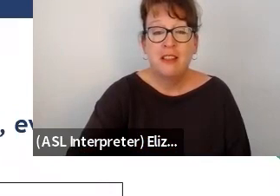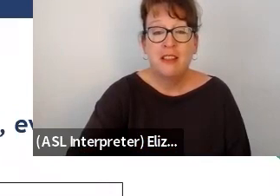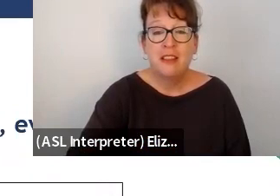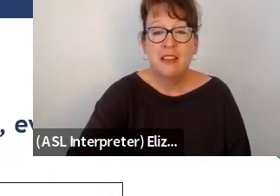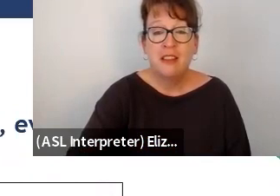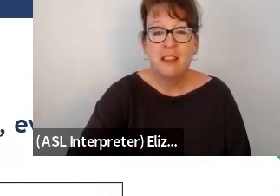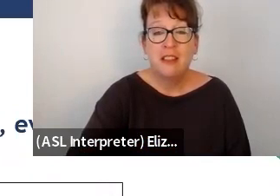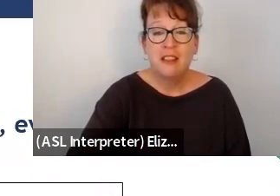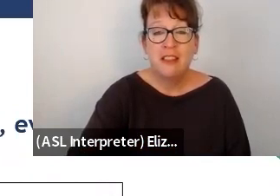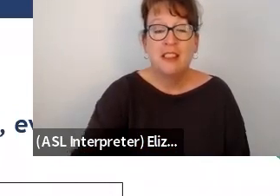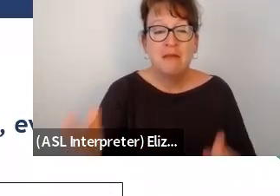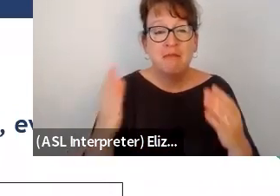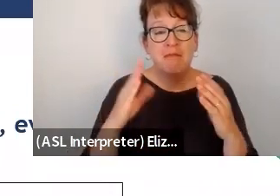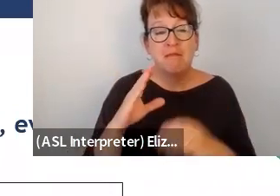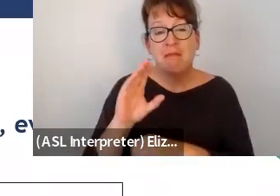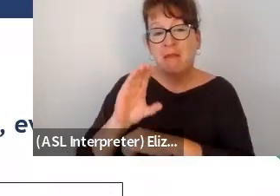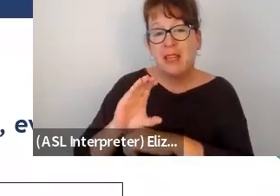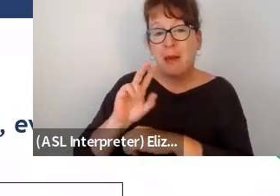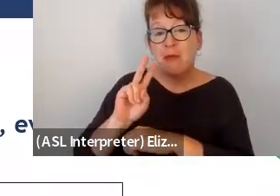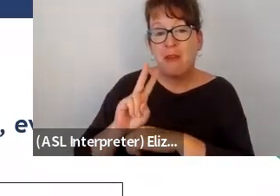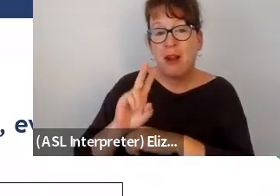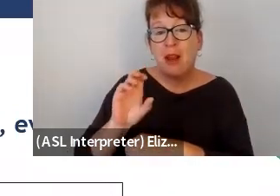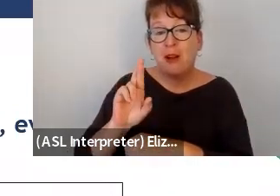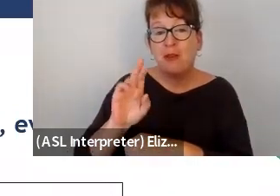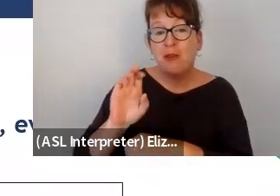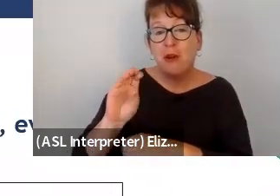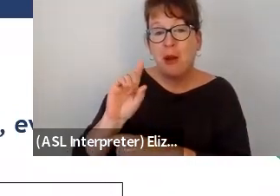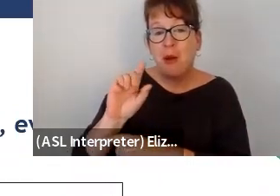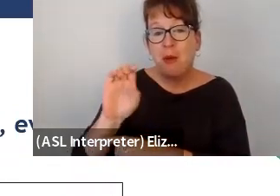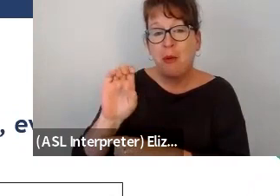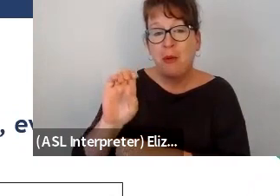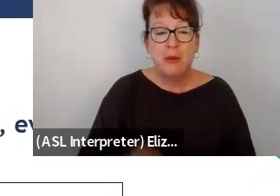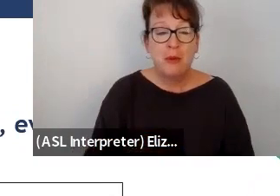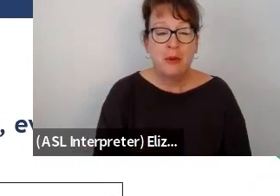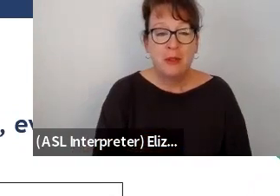Reduction Act programs in EPA's Office of Air and Radiation. And we're all just thrilled to